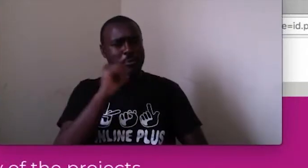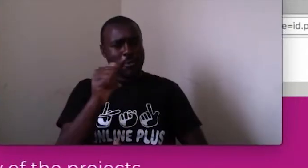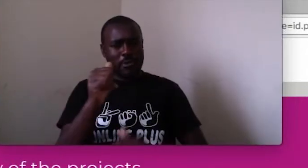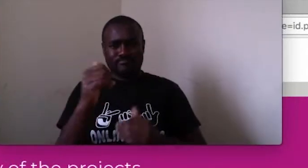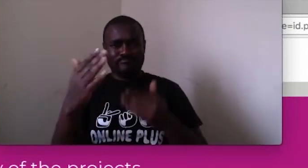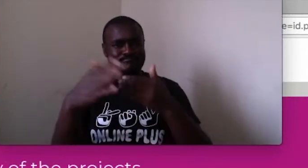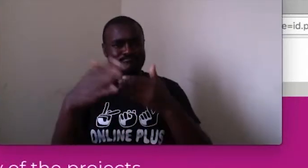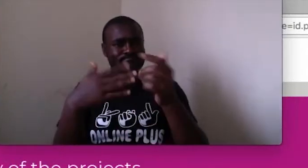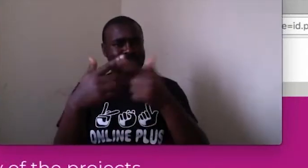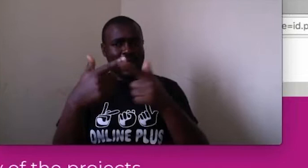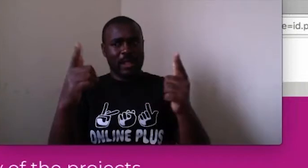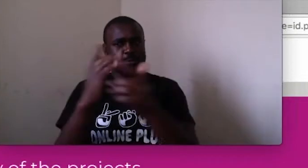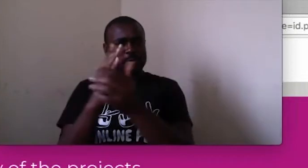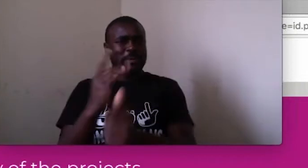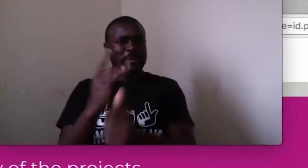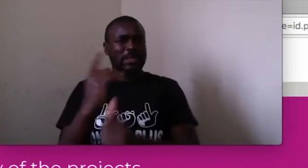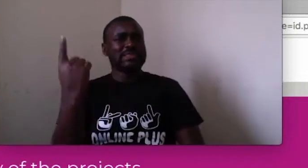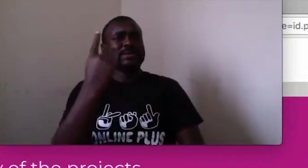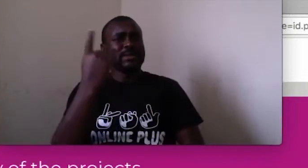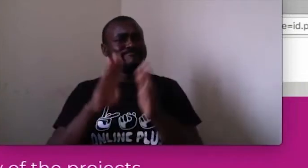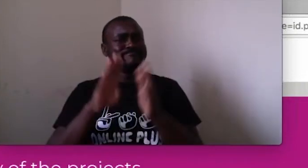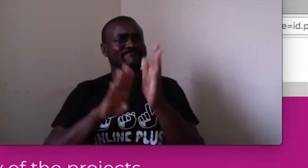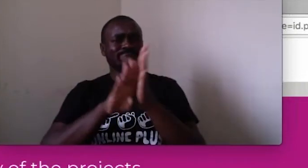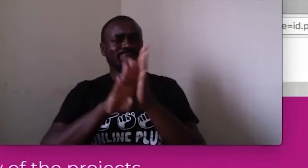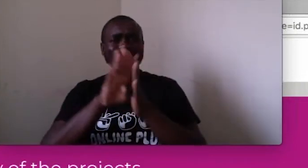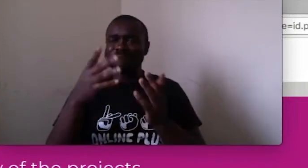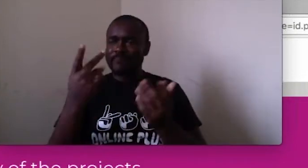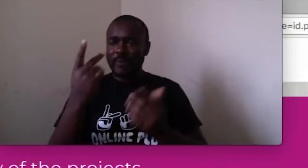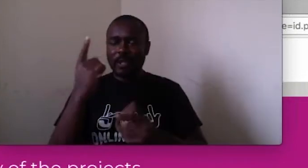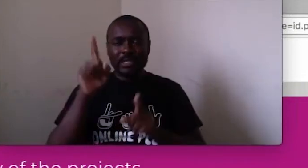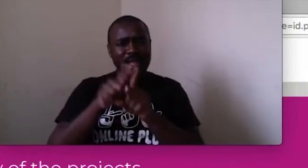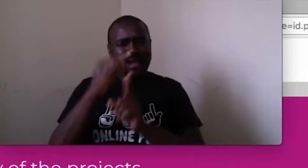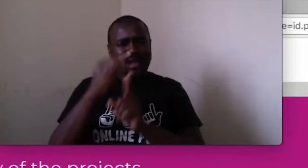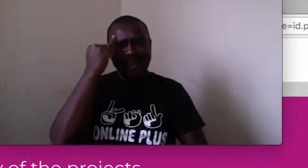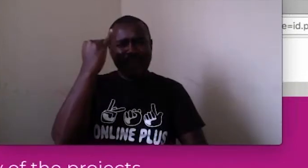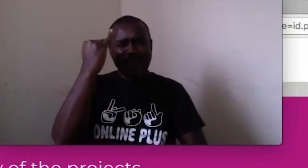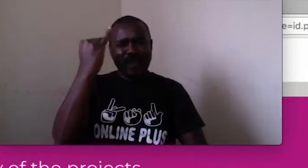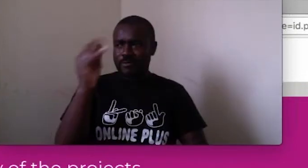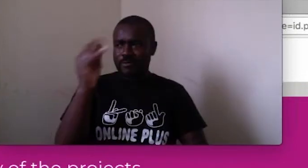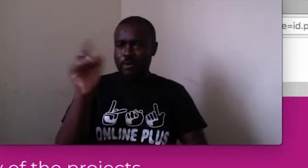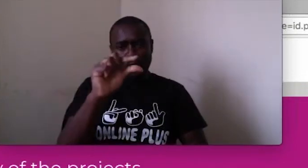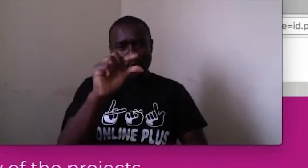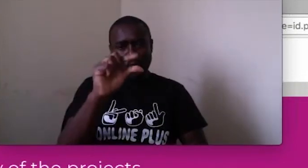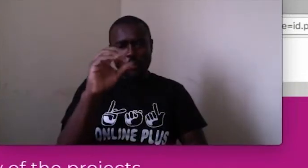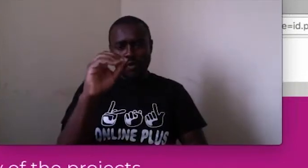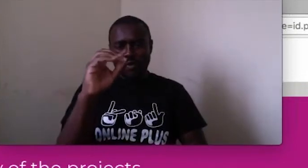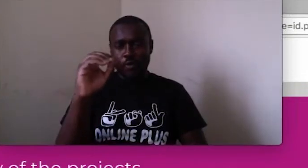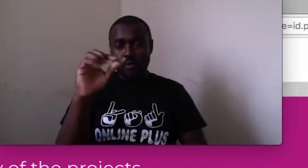but for the Deaf, or the disability generally, there is nothing so I came back to my project team